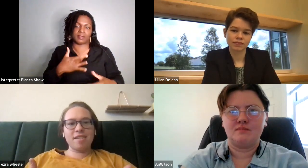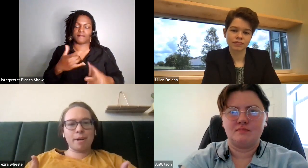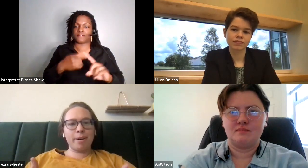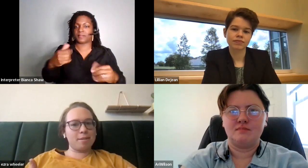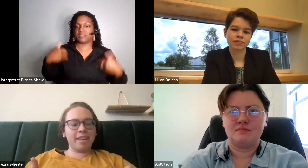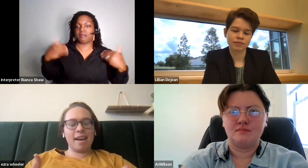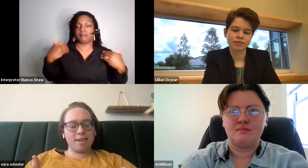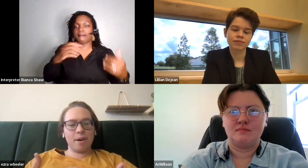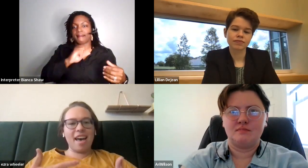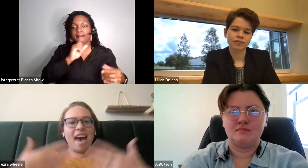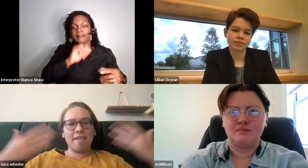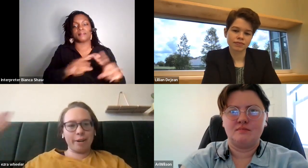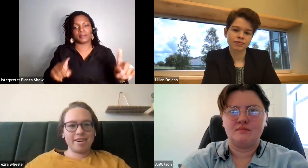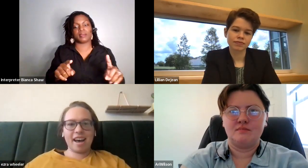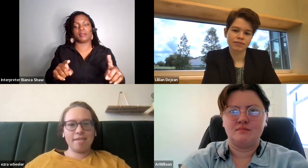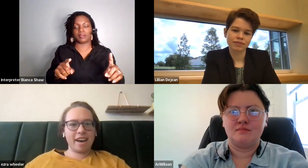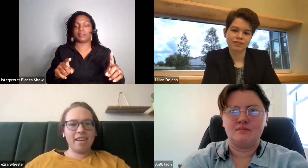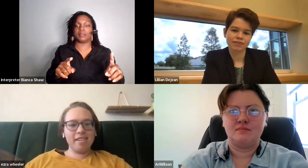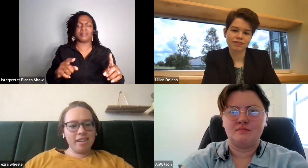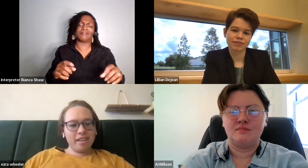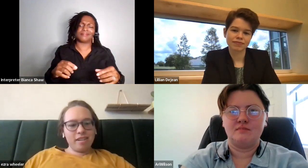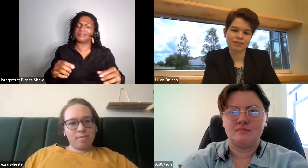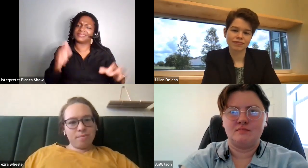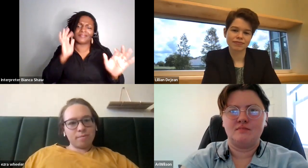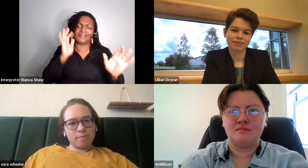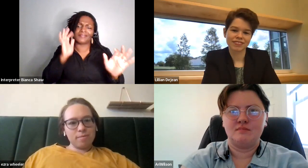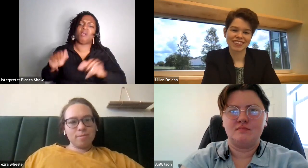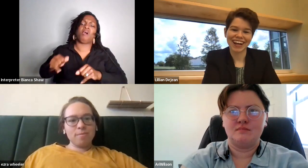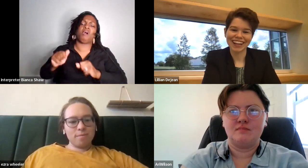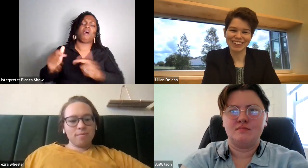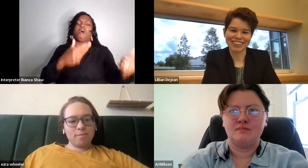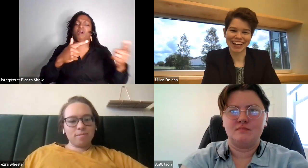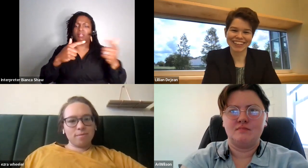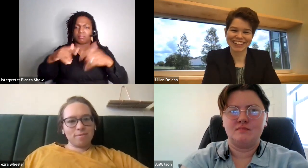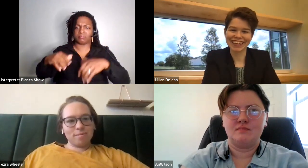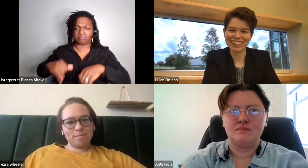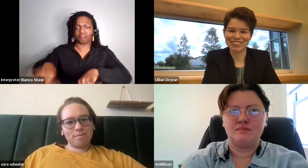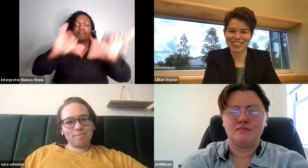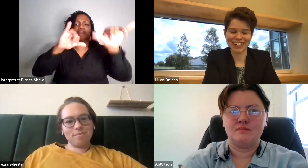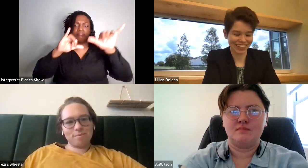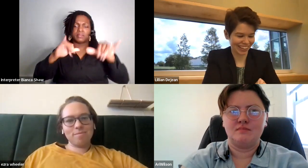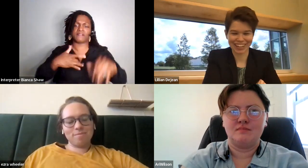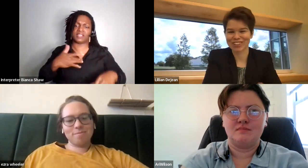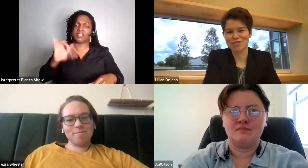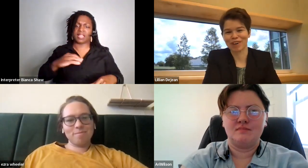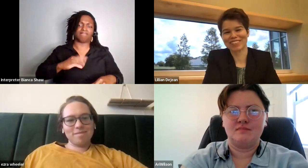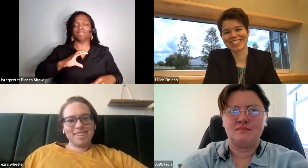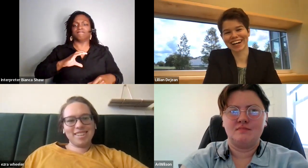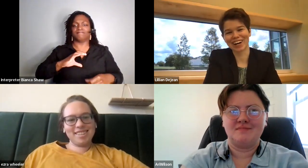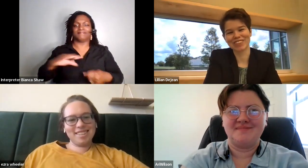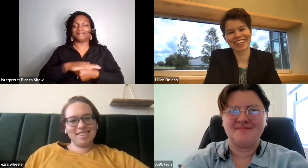But ultimately I do want everyone to have that I love that. Thank you for sharing. I got goosebumps.